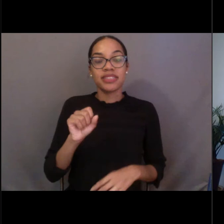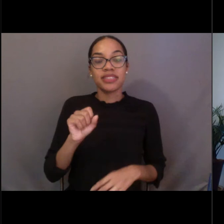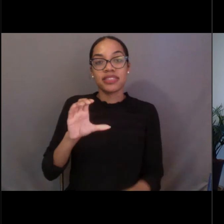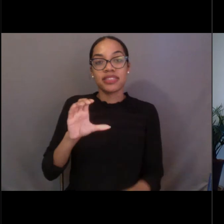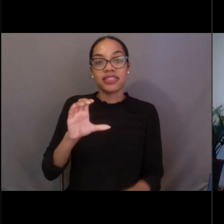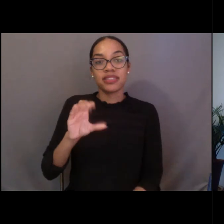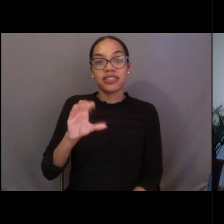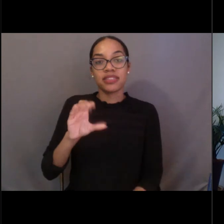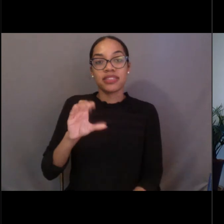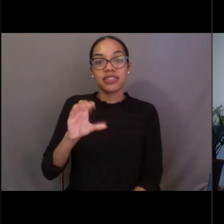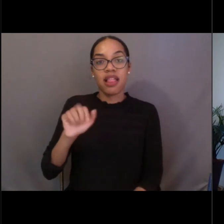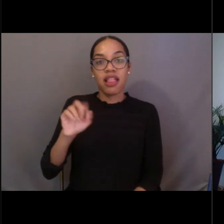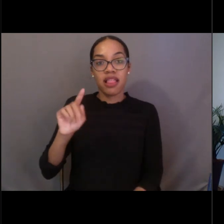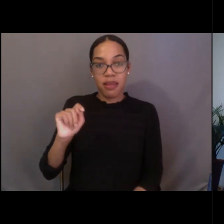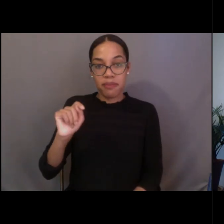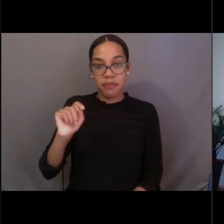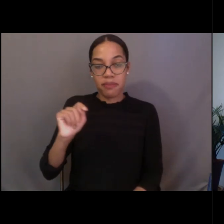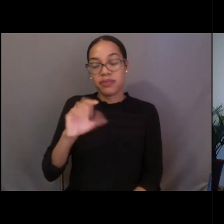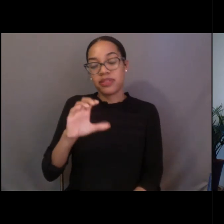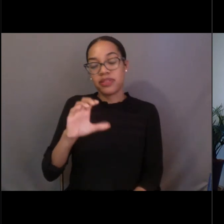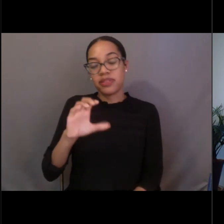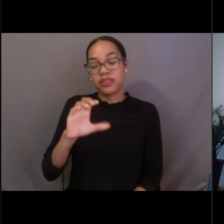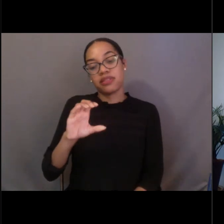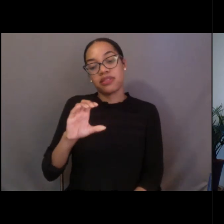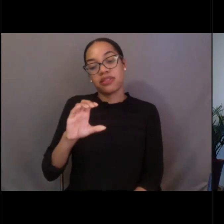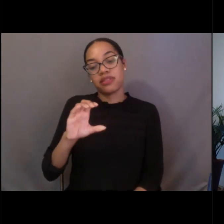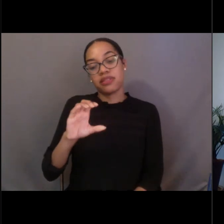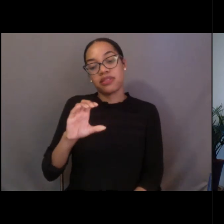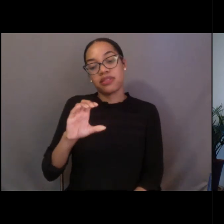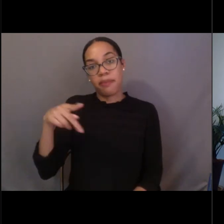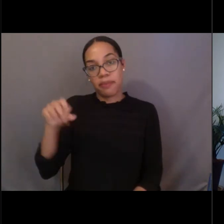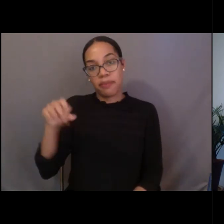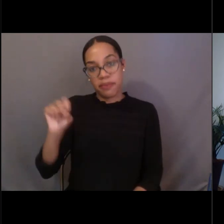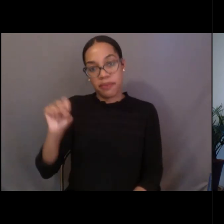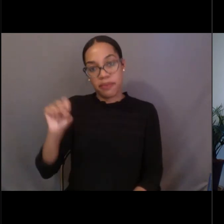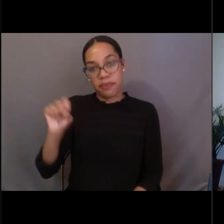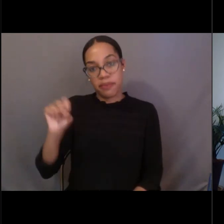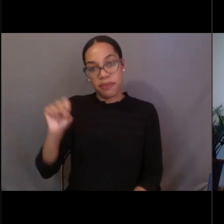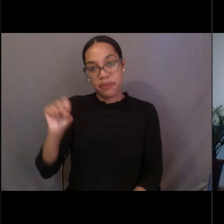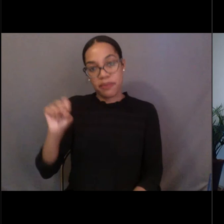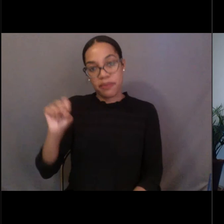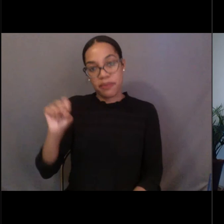A scallop looks like this, it has a rounder shell. Same thing, it has a shell that opens and closes.